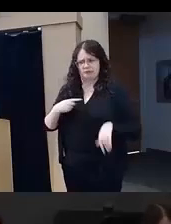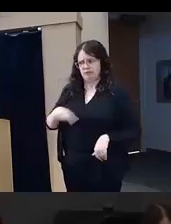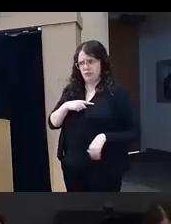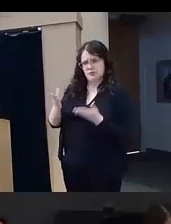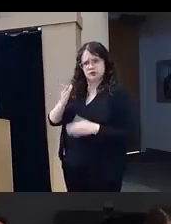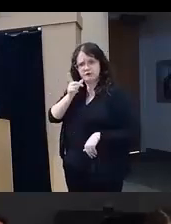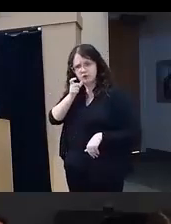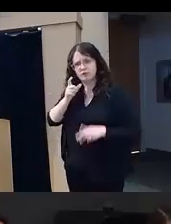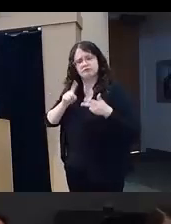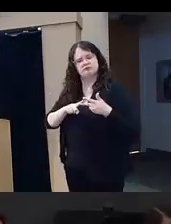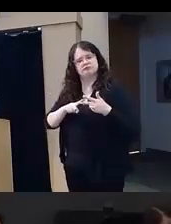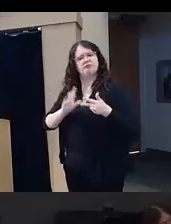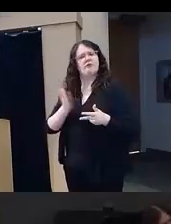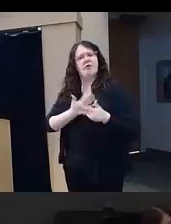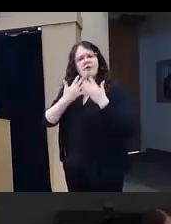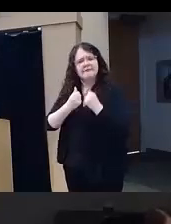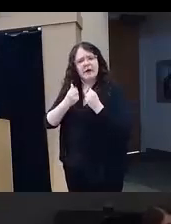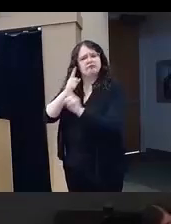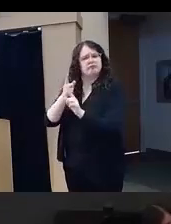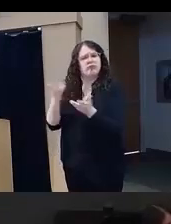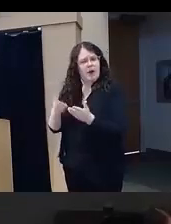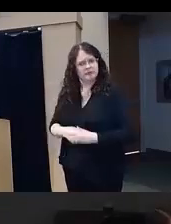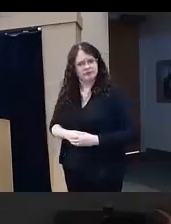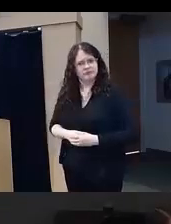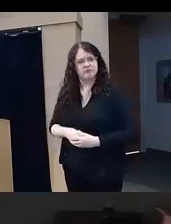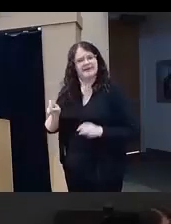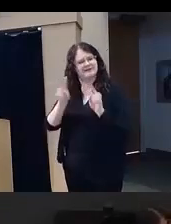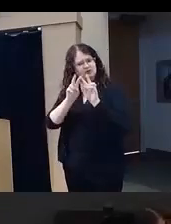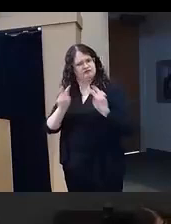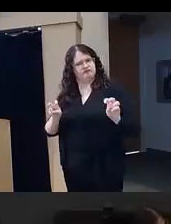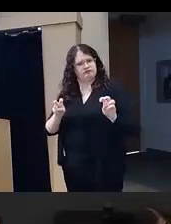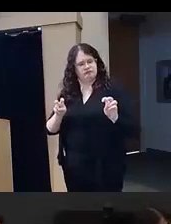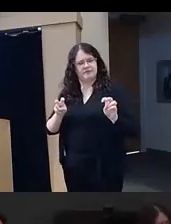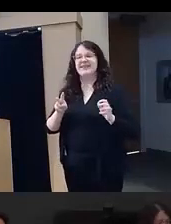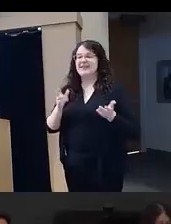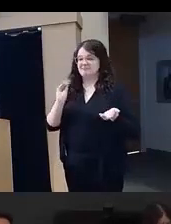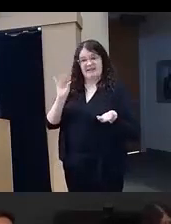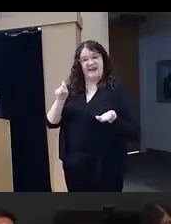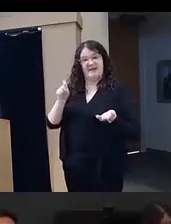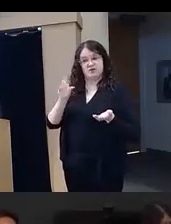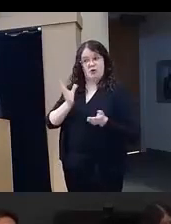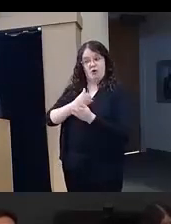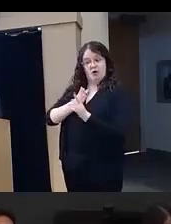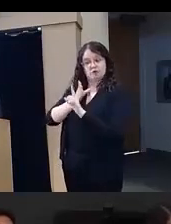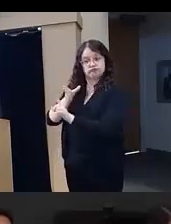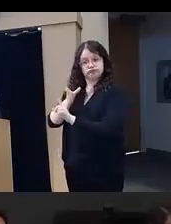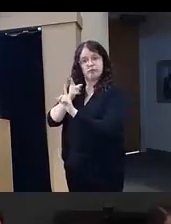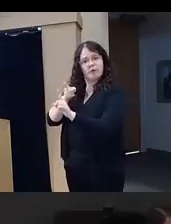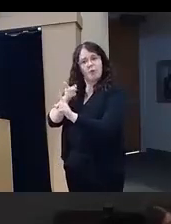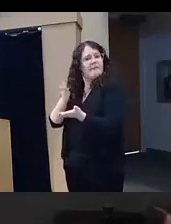need to reset and change the course if necessary and it is necessary one thing throughout my career